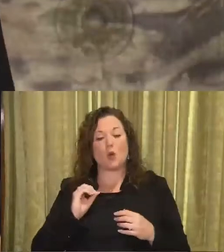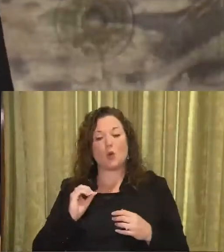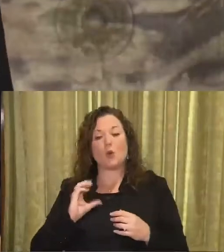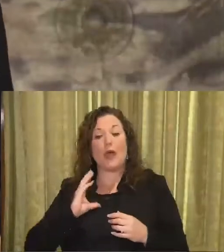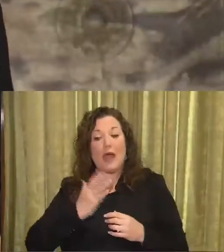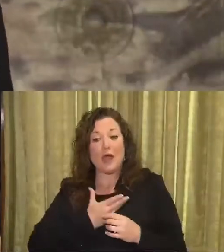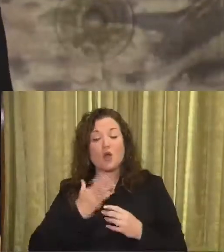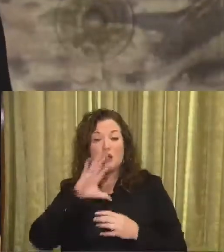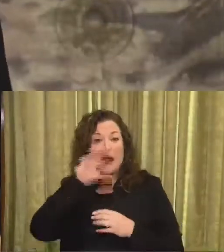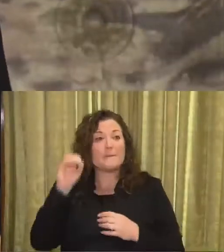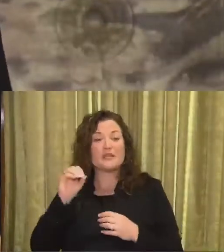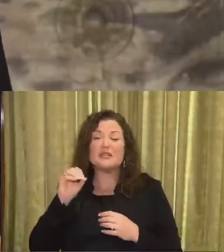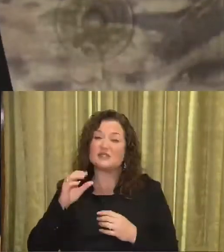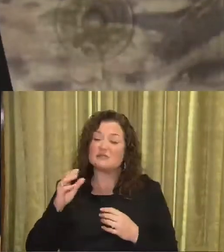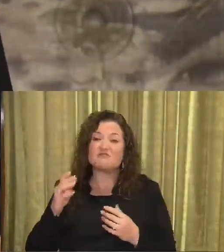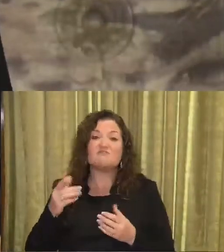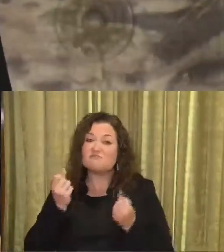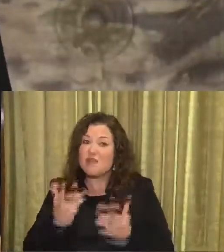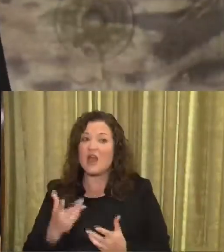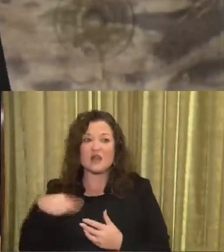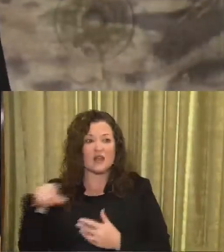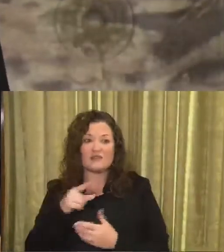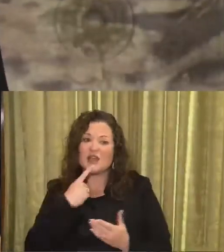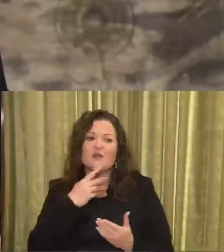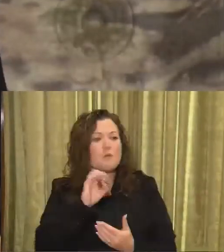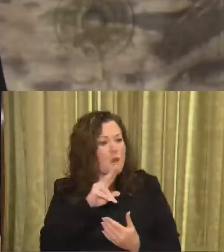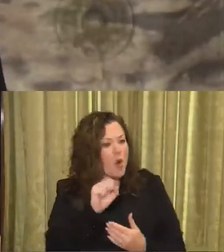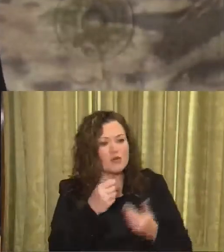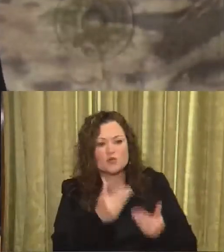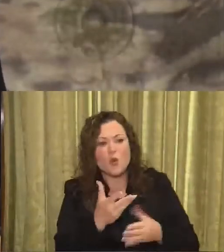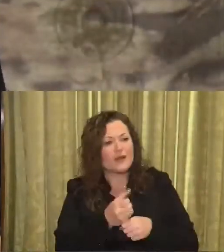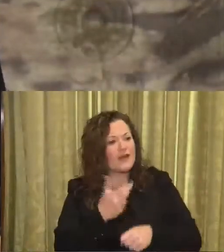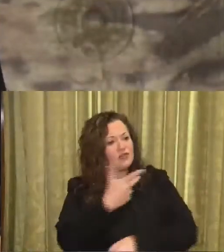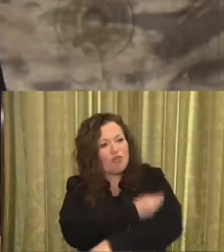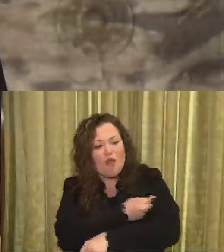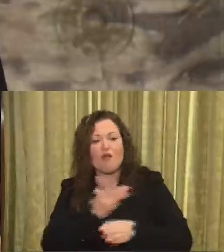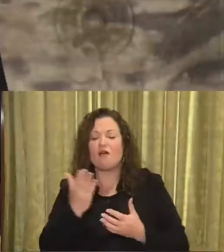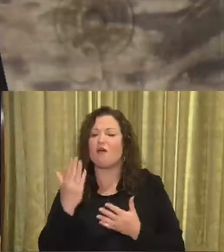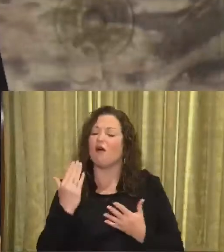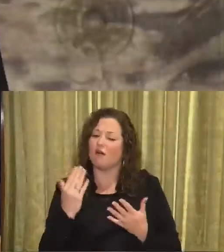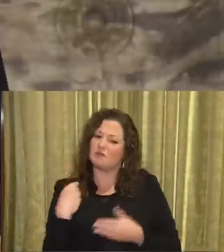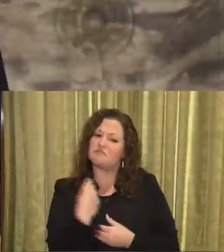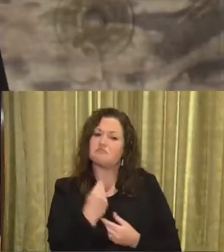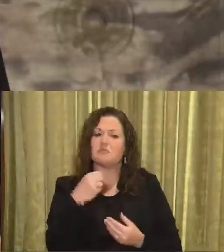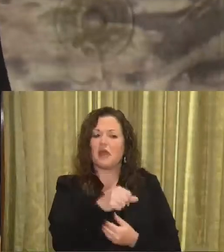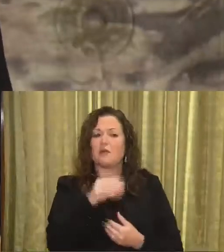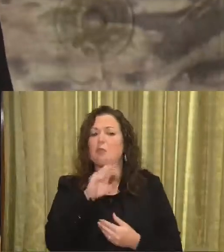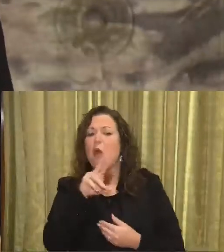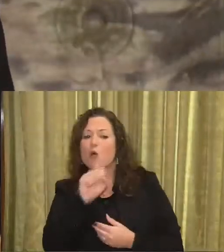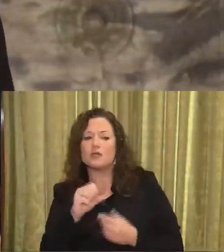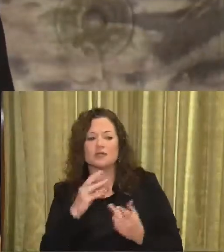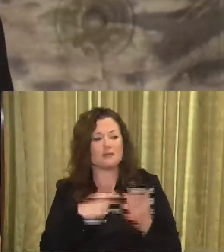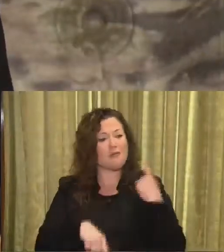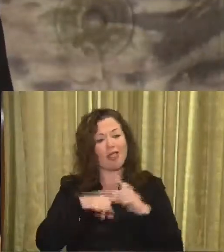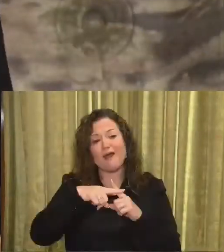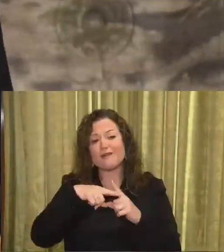to employees for getting the shots as well as assuring them that they'll get full pay for time that